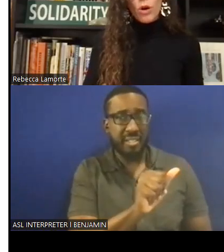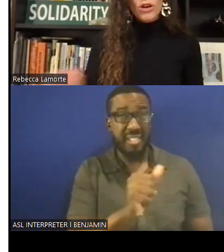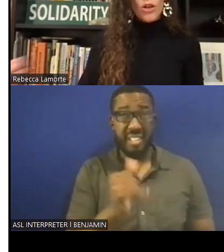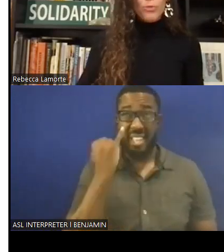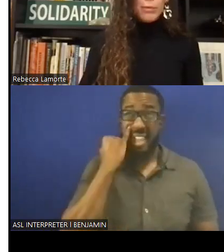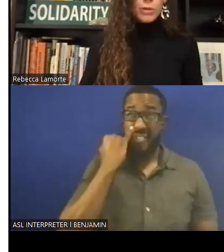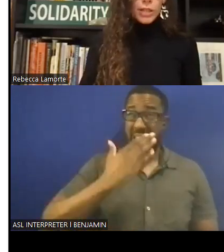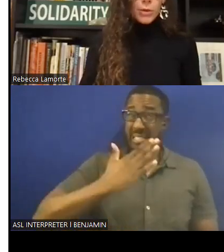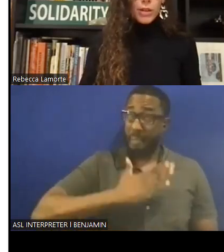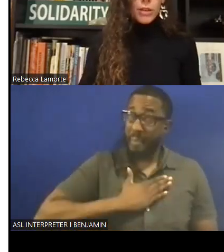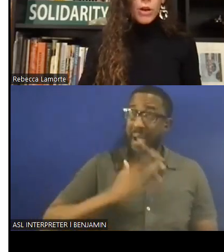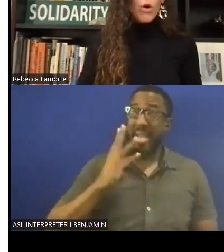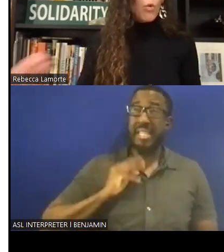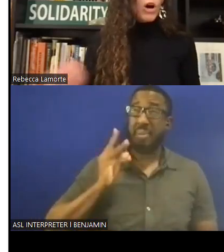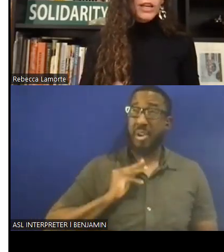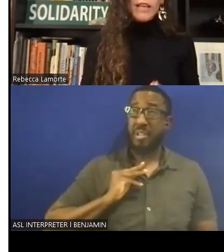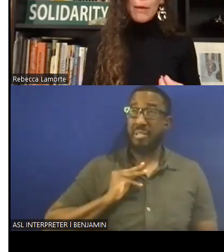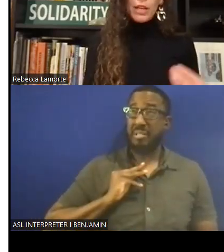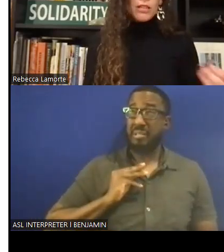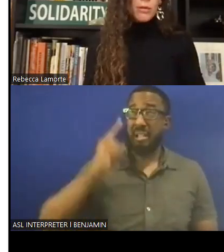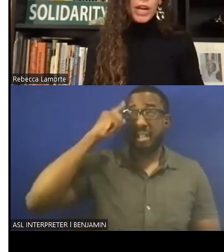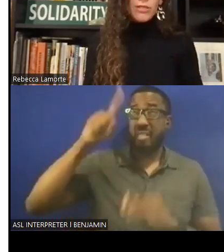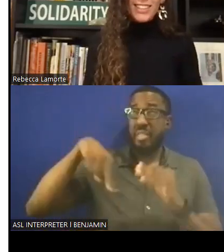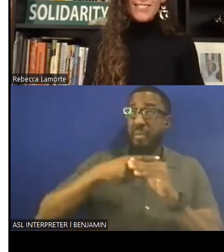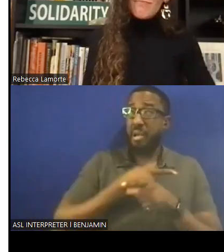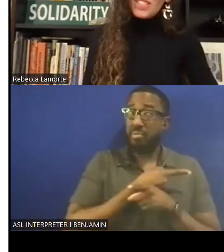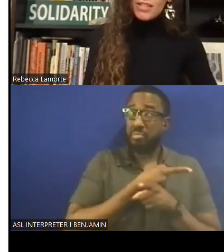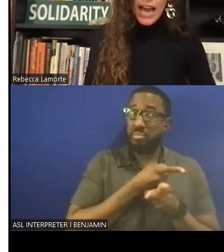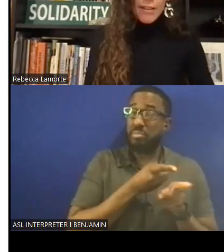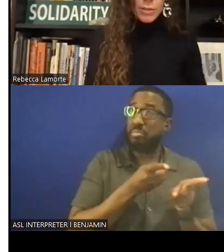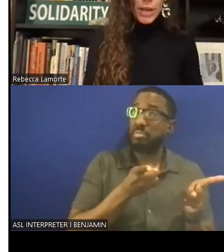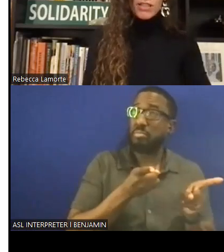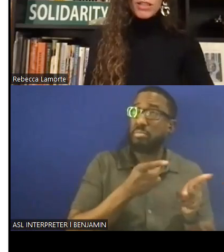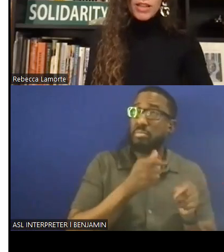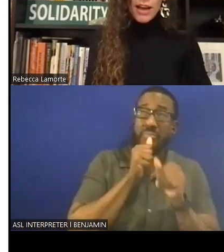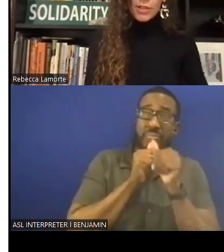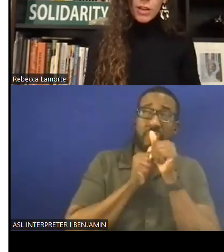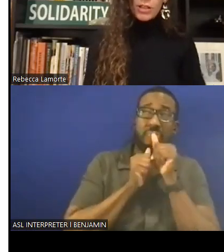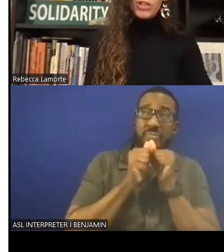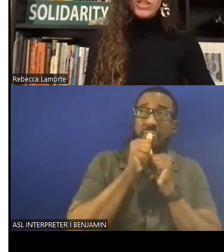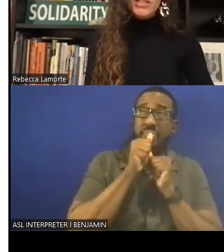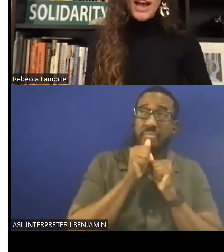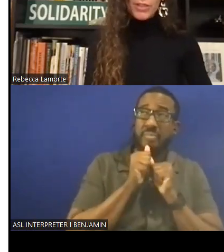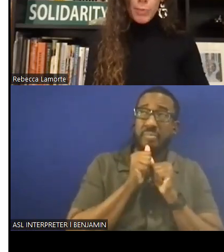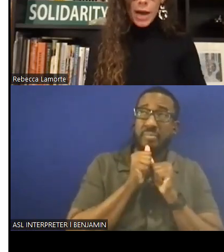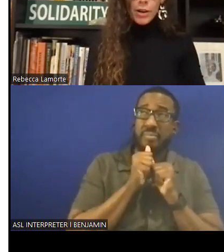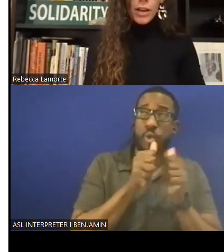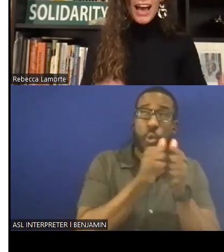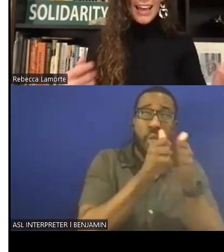what are other people dealing with? What is happening to someone else that doesn't have this space, doesn't have this knowledge, doesn't have this power?